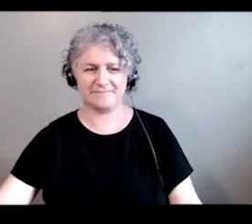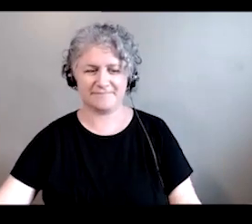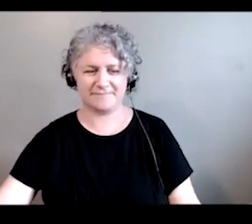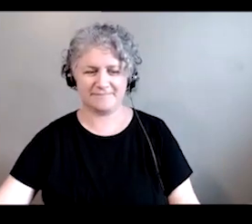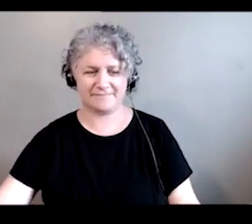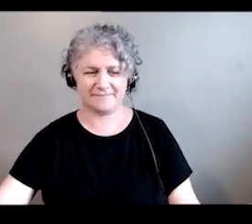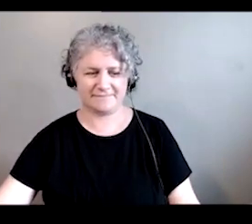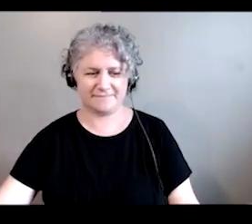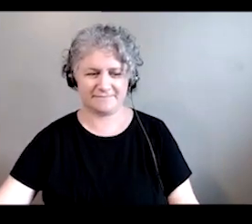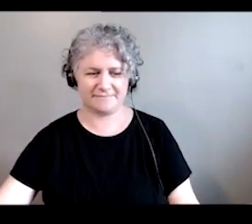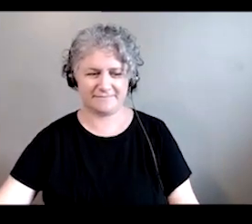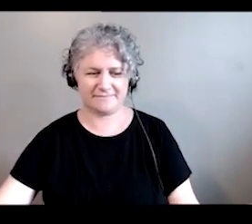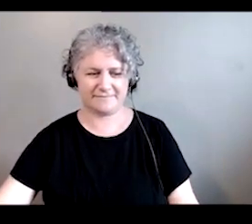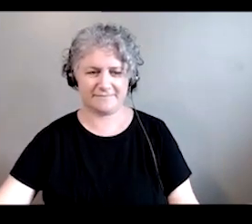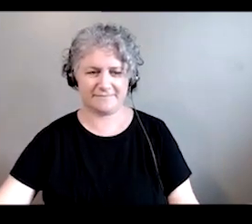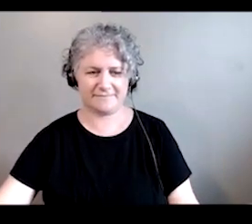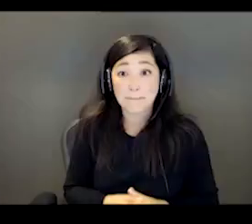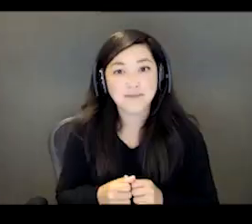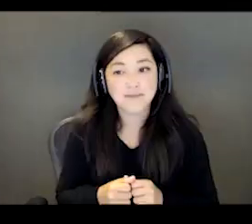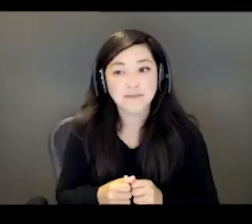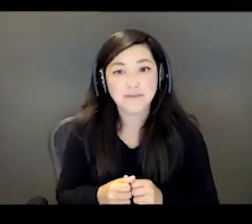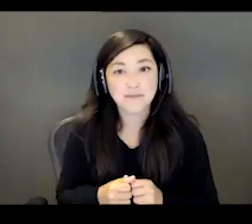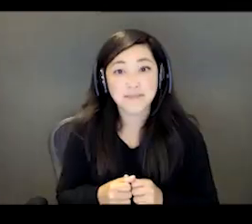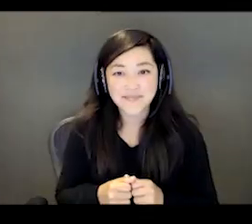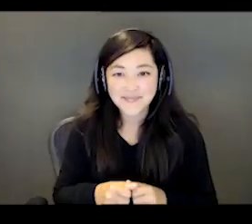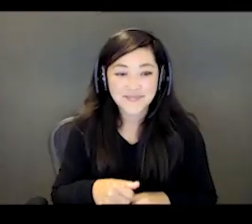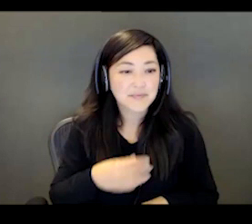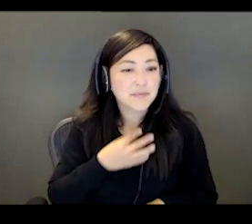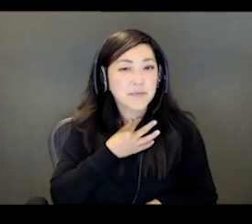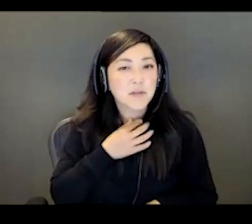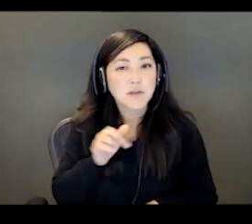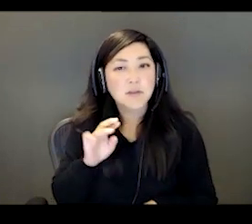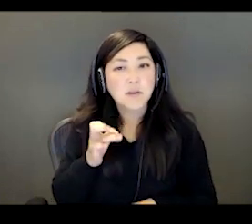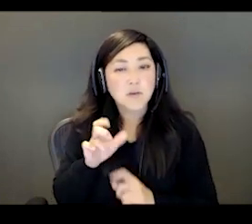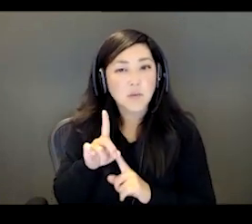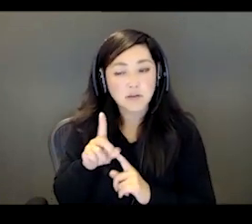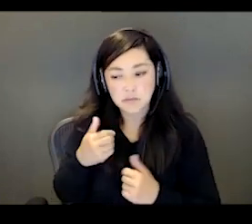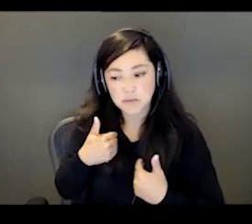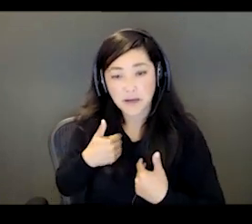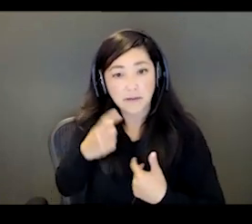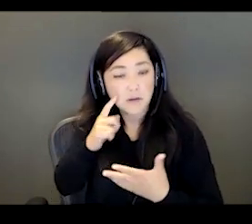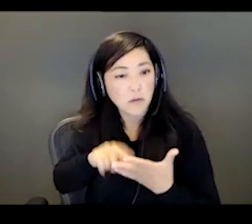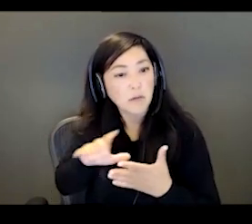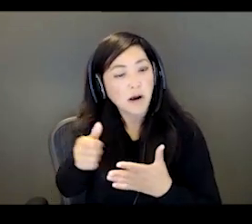That you would wanna highlight as well.